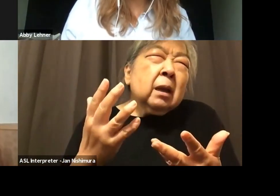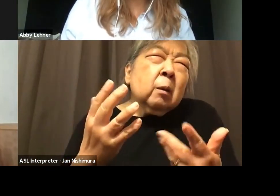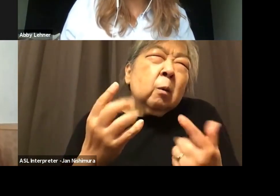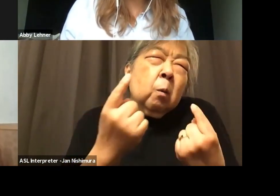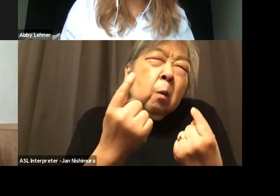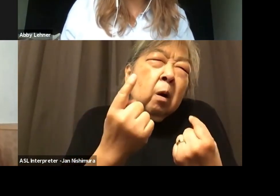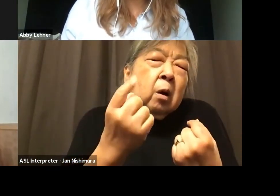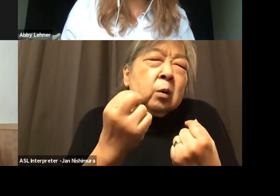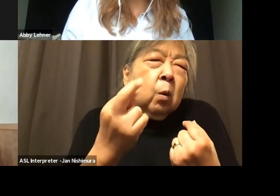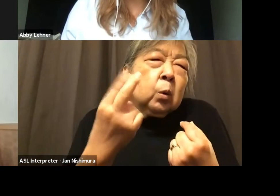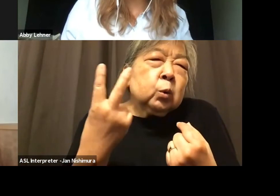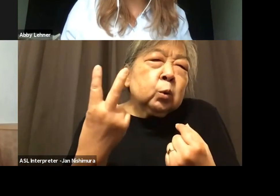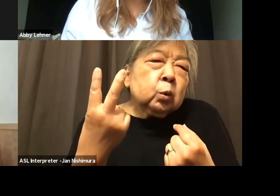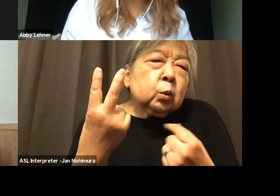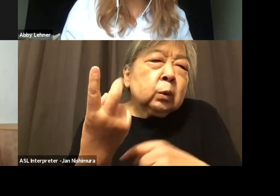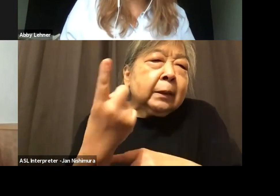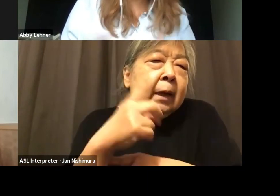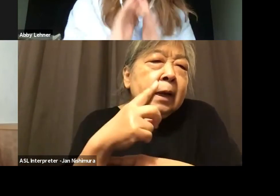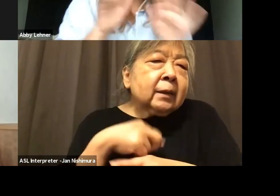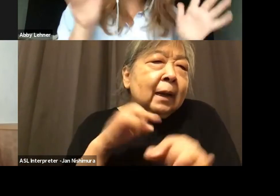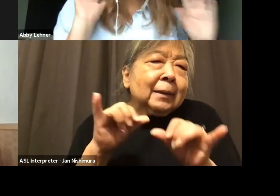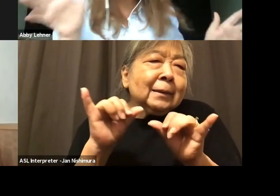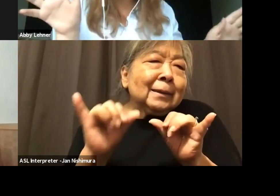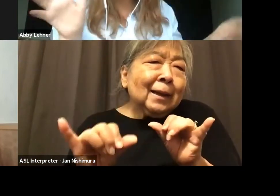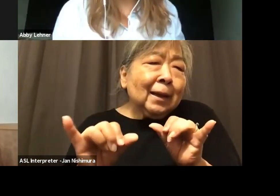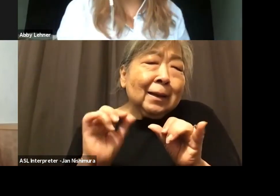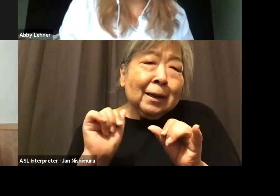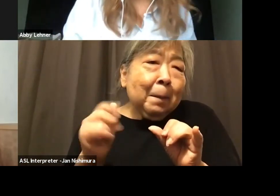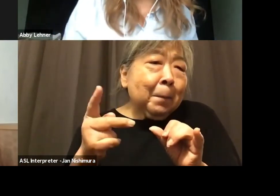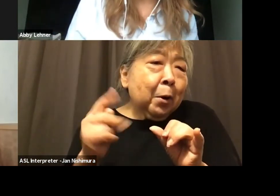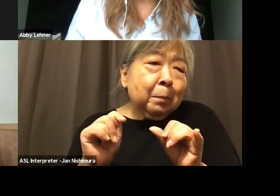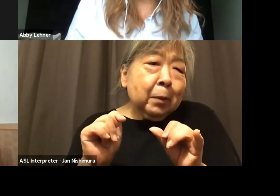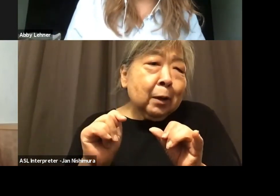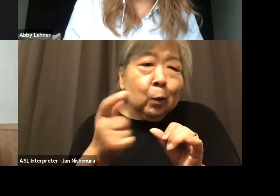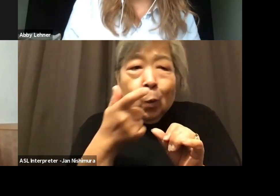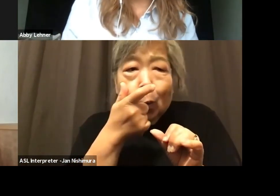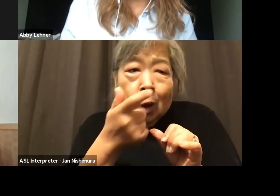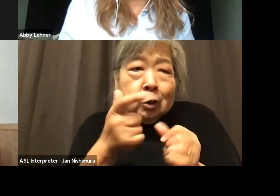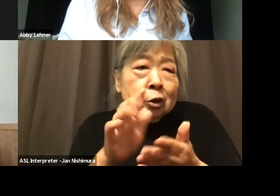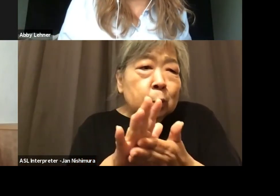apartment and watched a movie, I was out all the time.